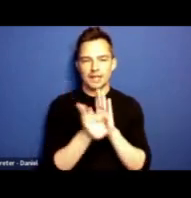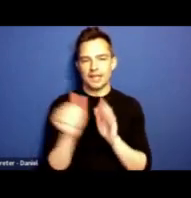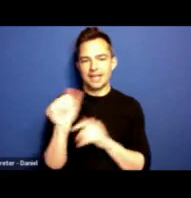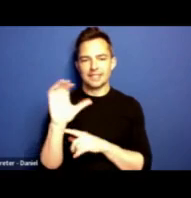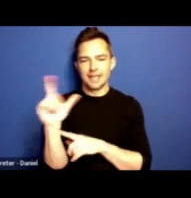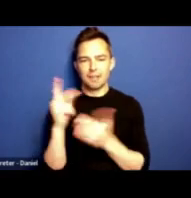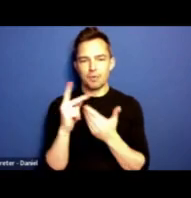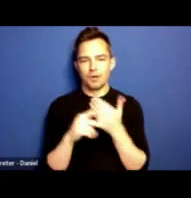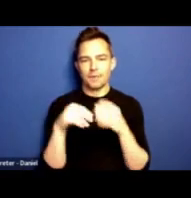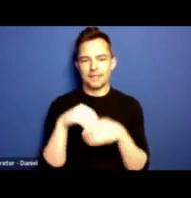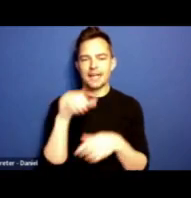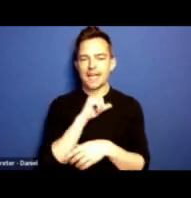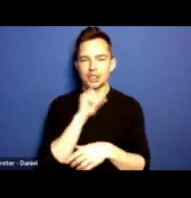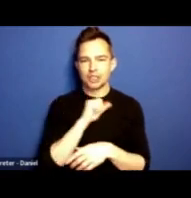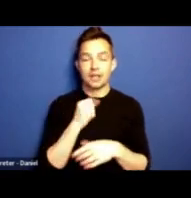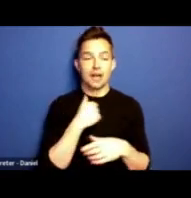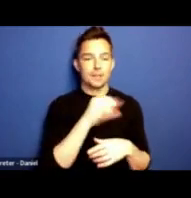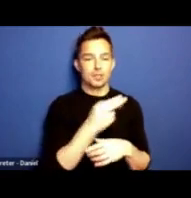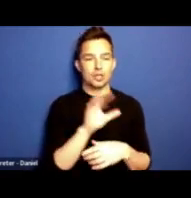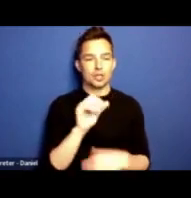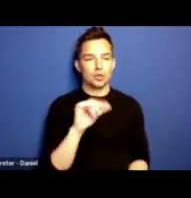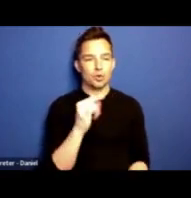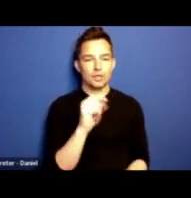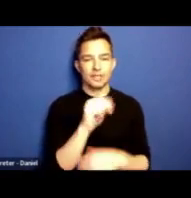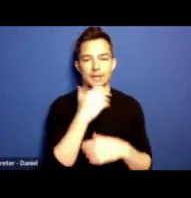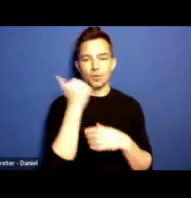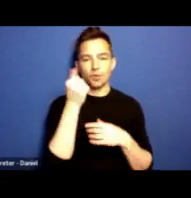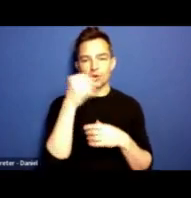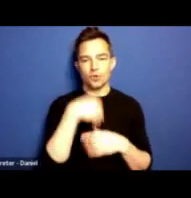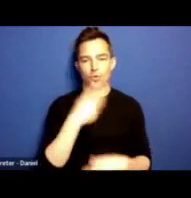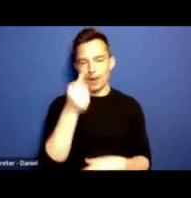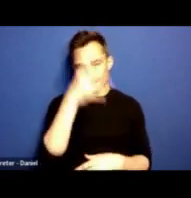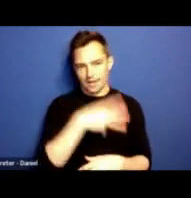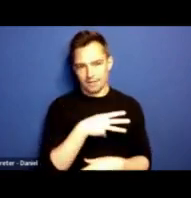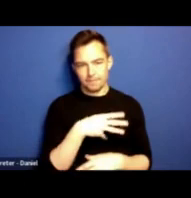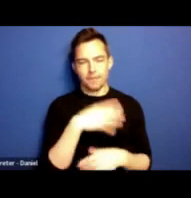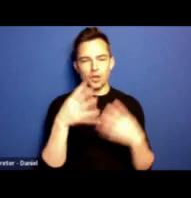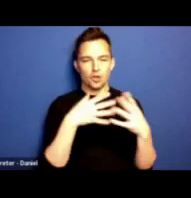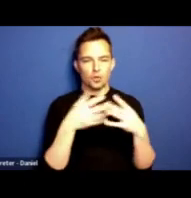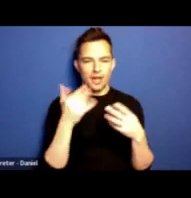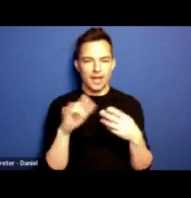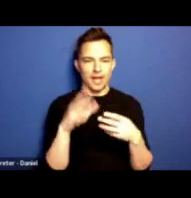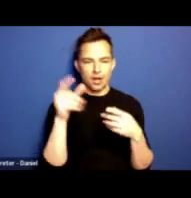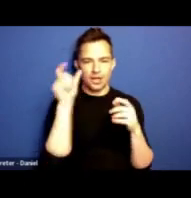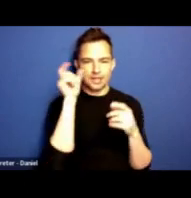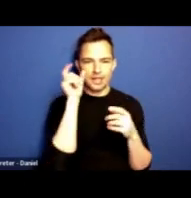in aging. I'm John Corrigan. I'm an older white male with gray hair and glasses. I'm wearing a